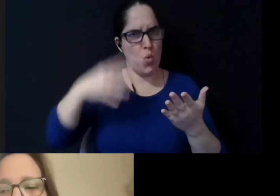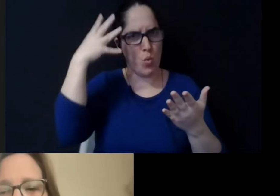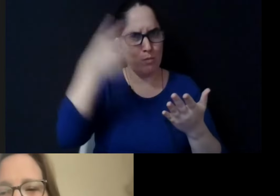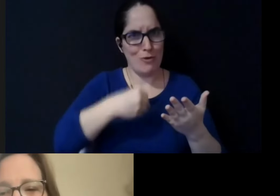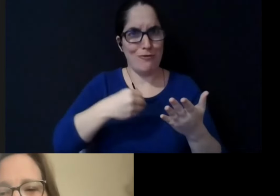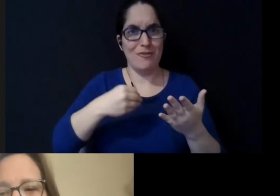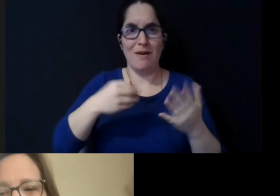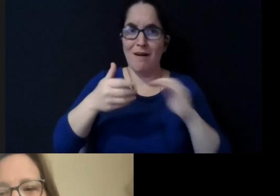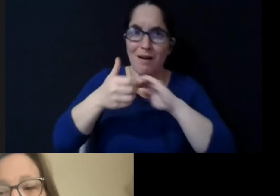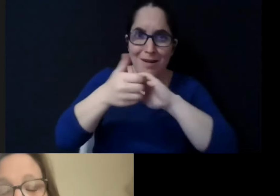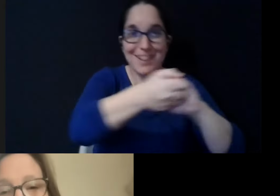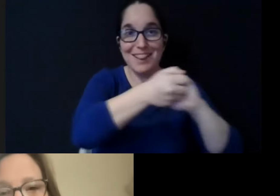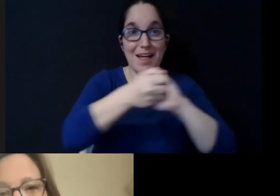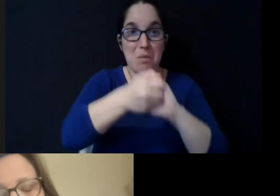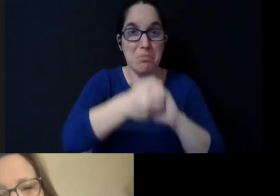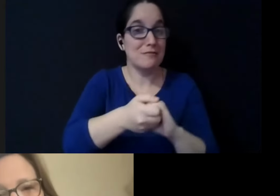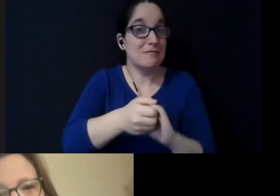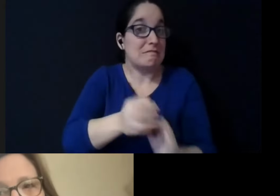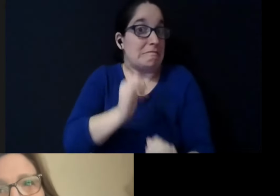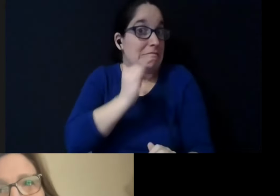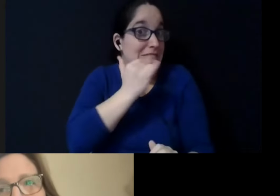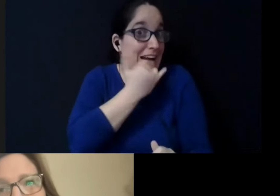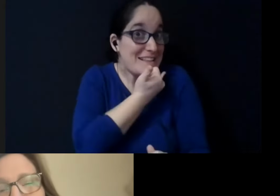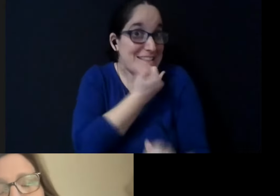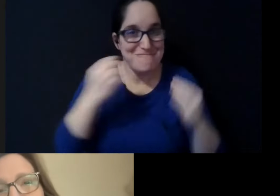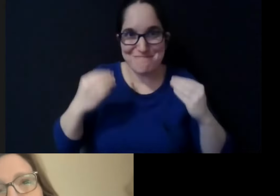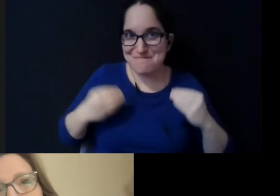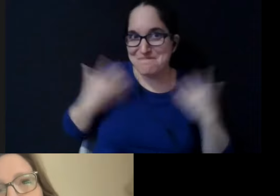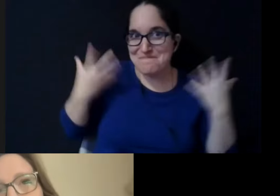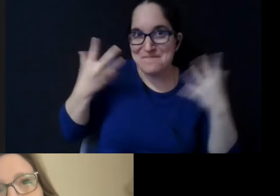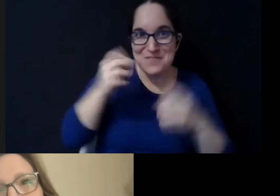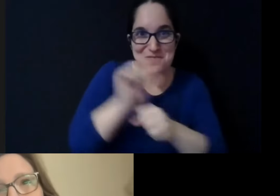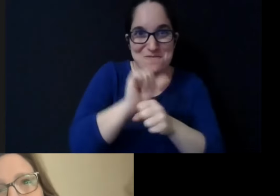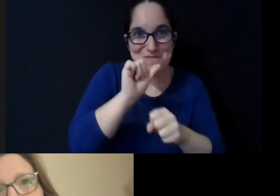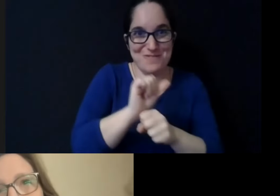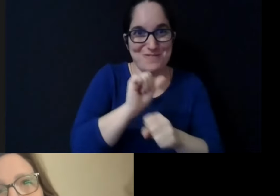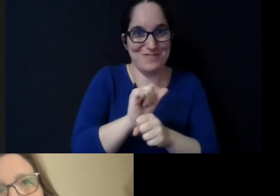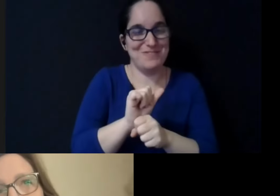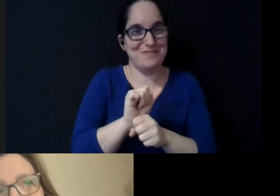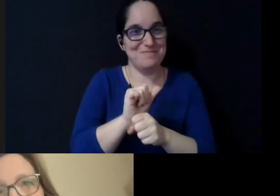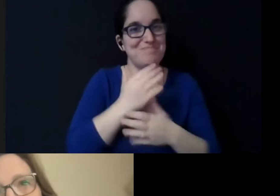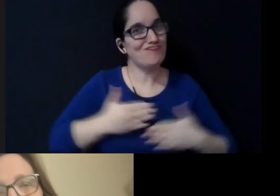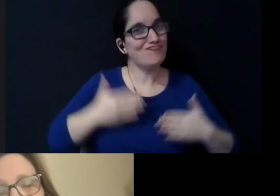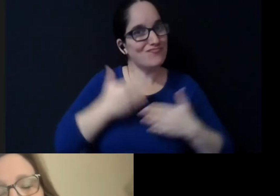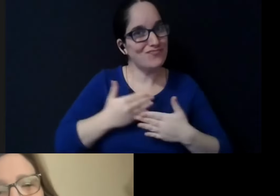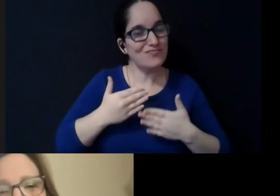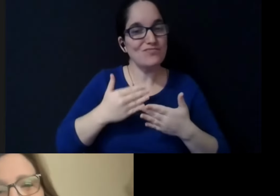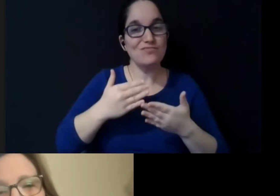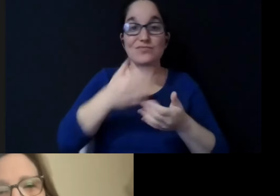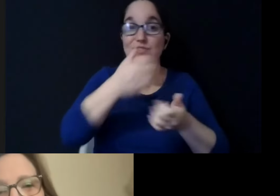and moving piece of writing and it also lets students kind of explore what's going to happen to